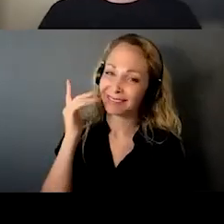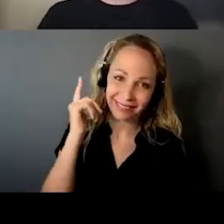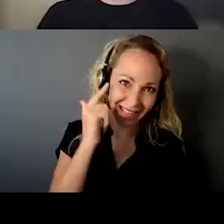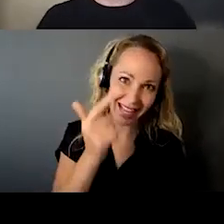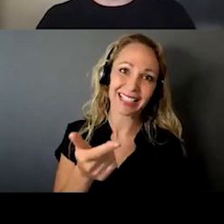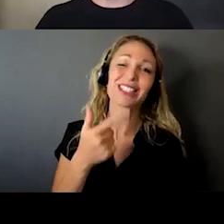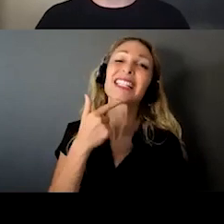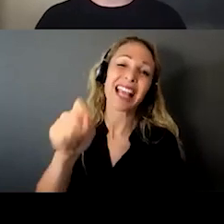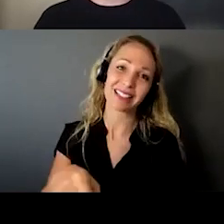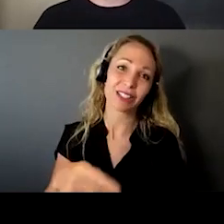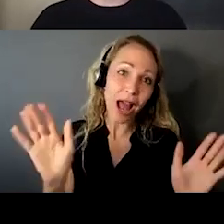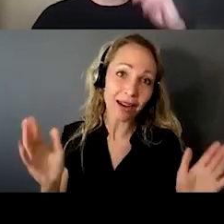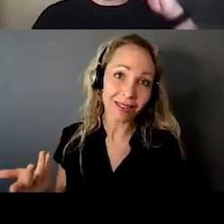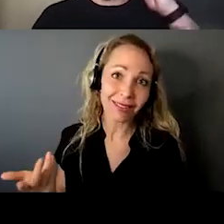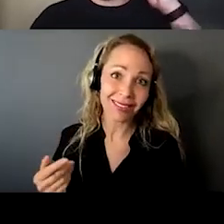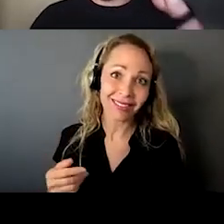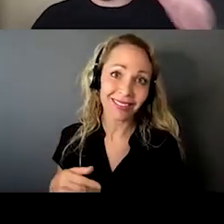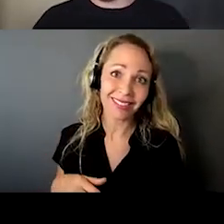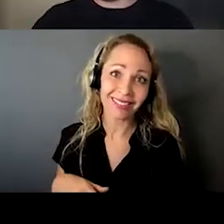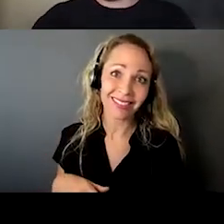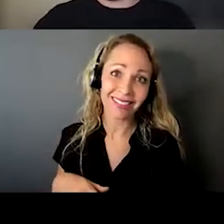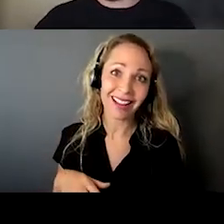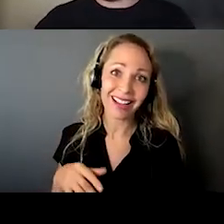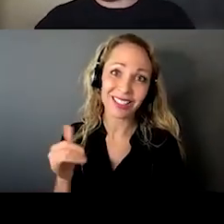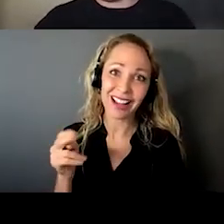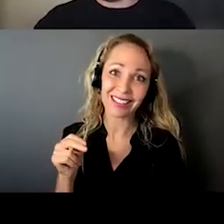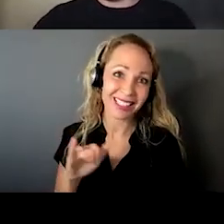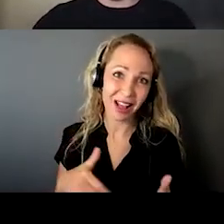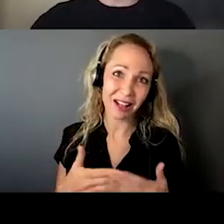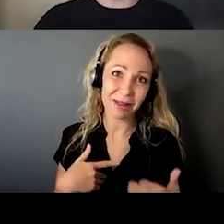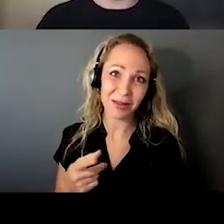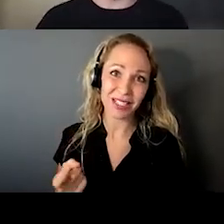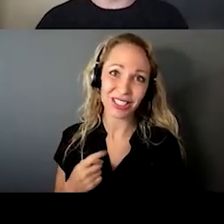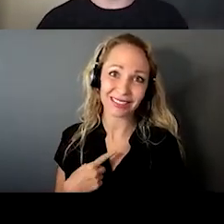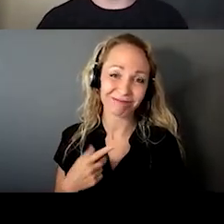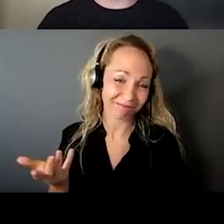THAT'S LIKE ALL MY QUESTIONS.